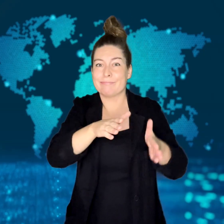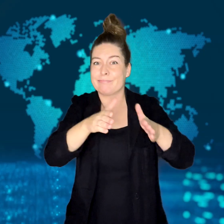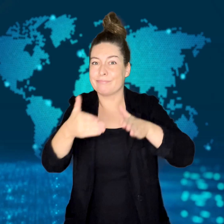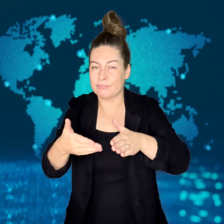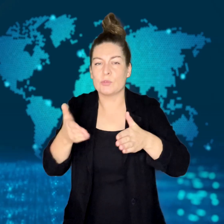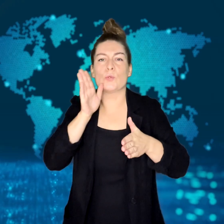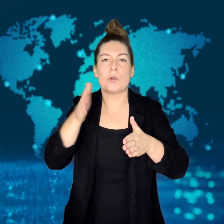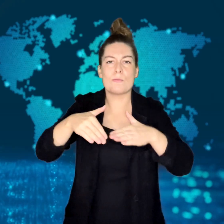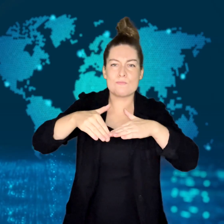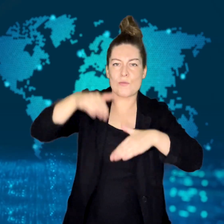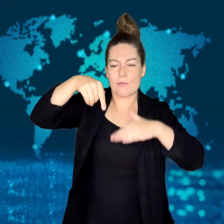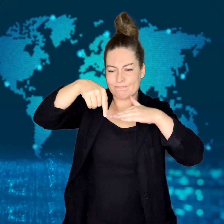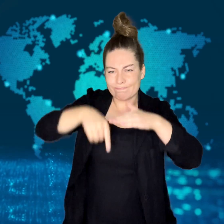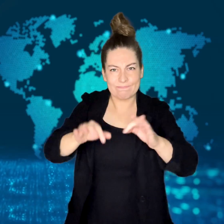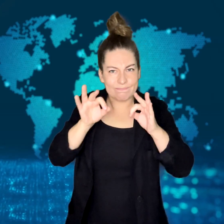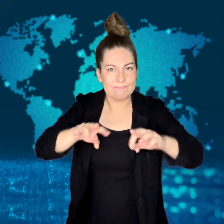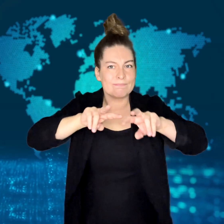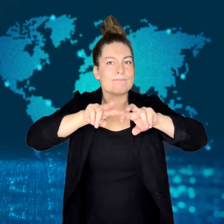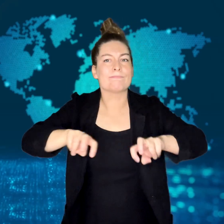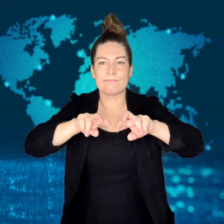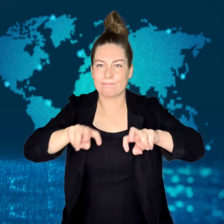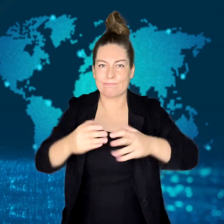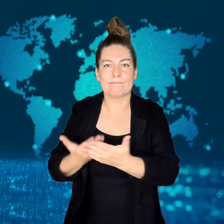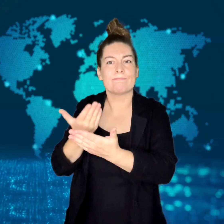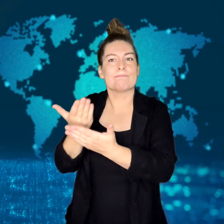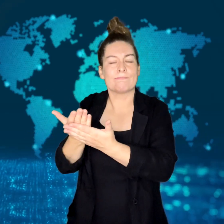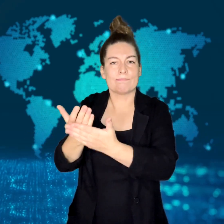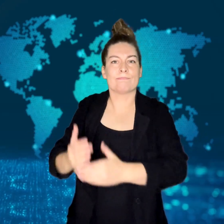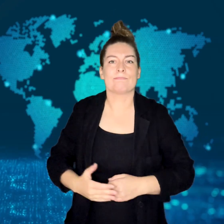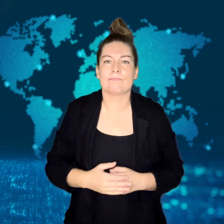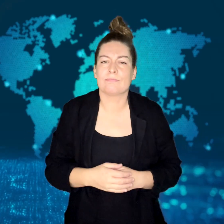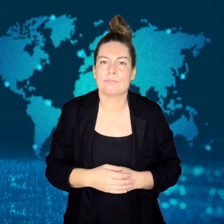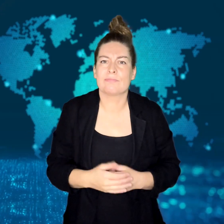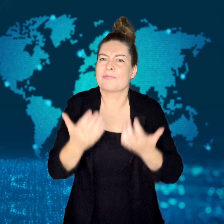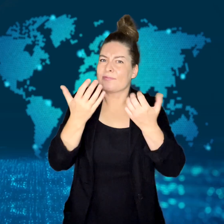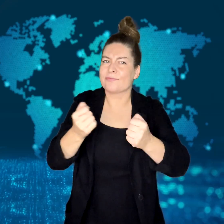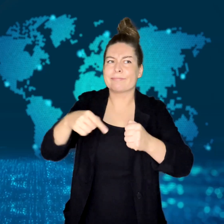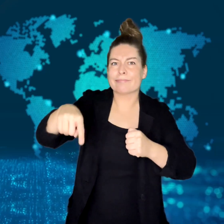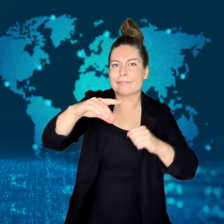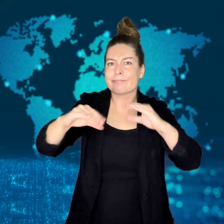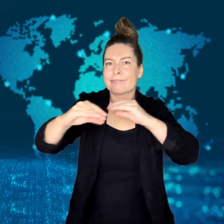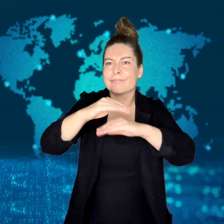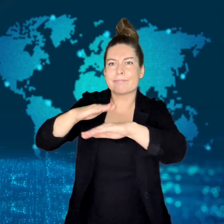into the shooting will take place. There are an increasing number